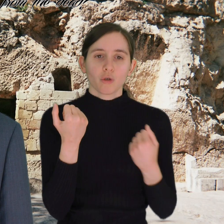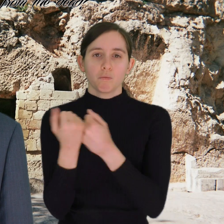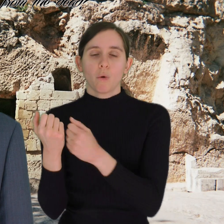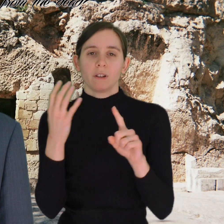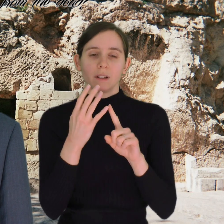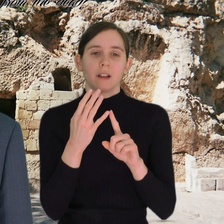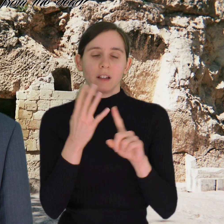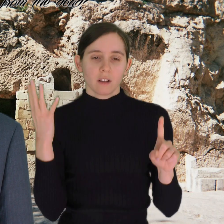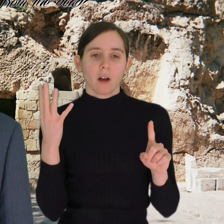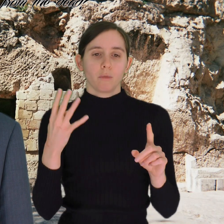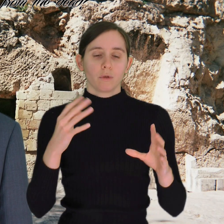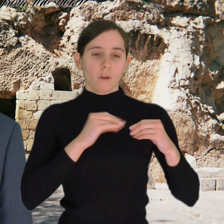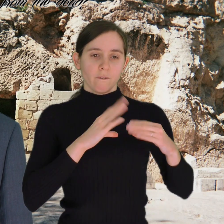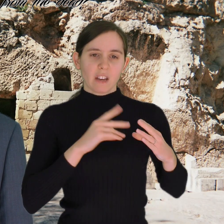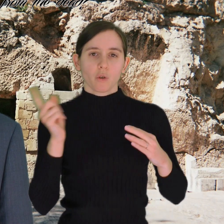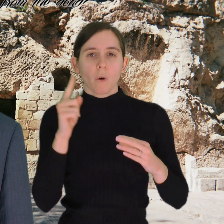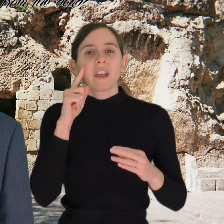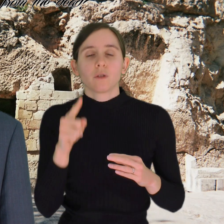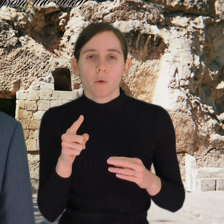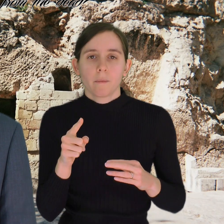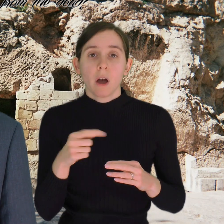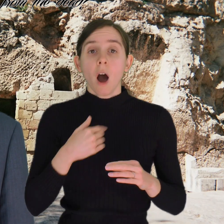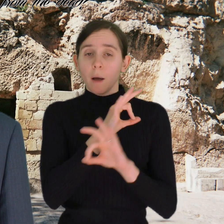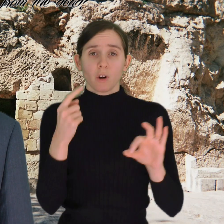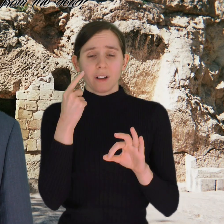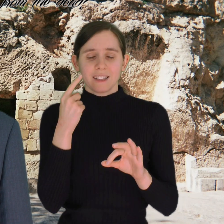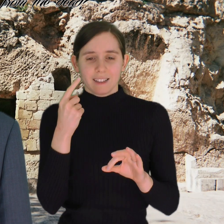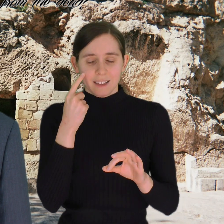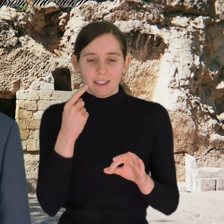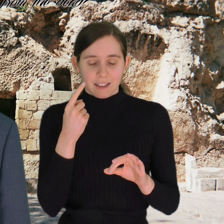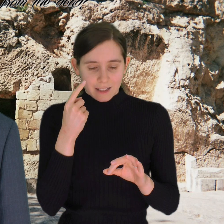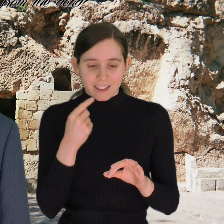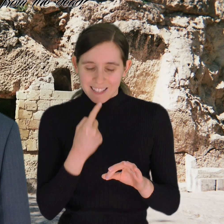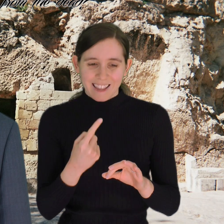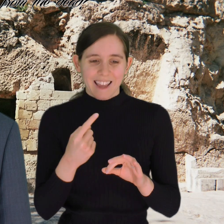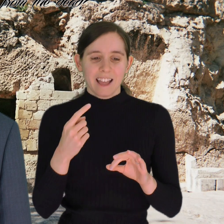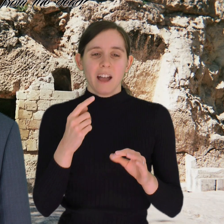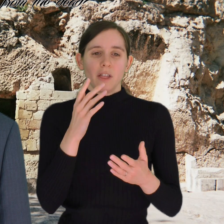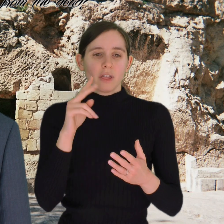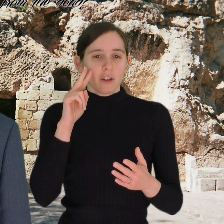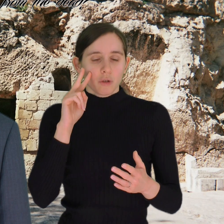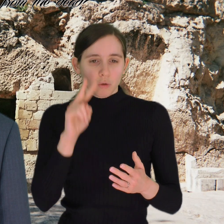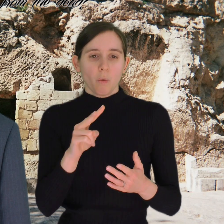what they saw. "I'm not saying that they really did see the raised Jesus. I wasn't there. I don't